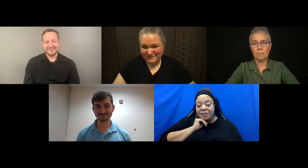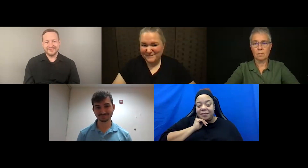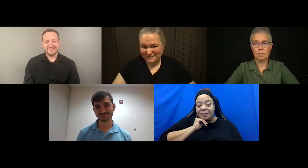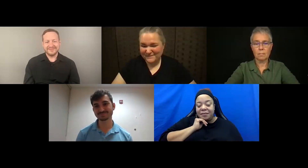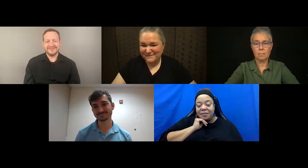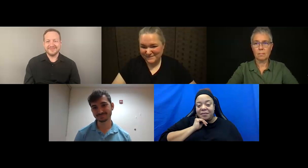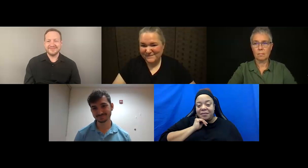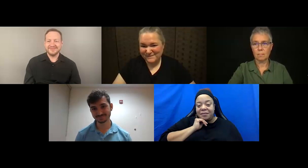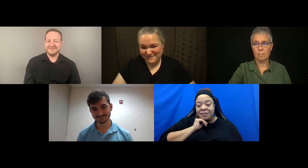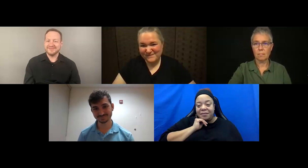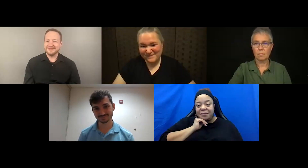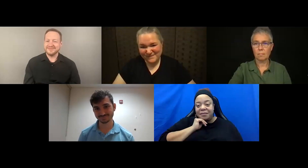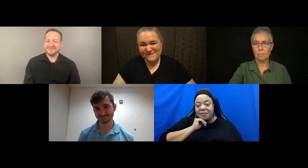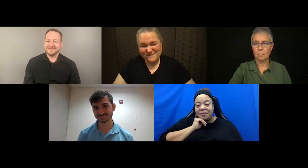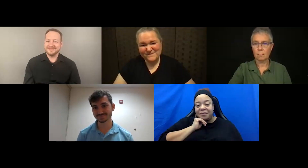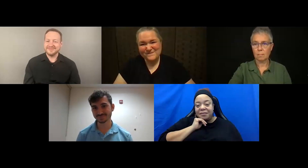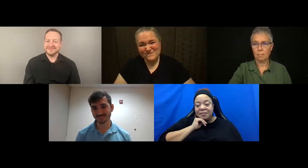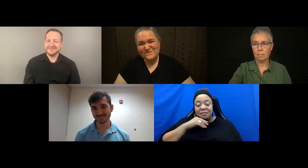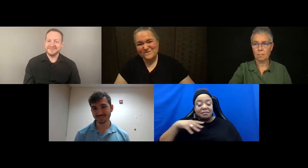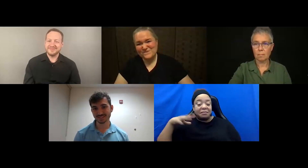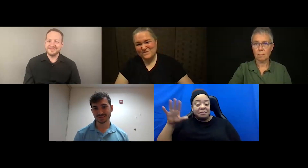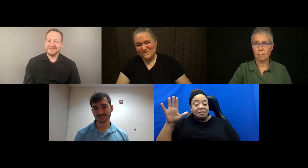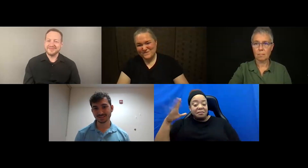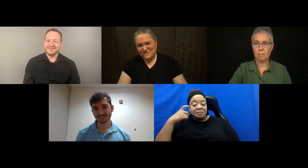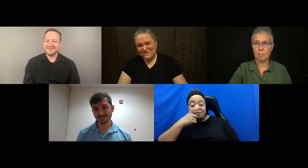somebody to take that idea and run with it, thinking that that's what everybody